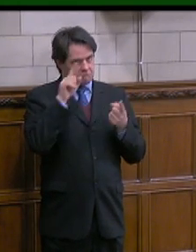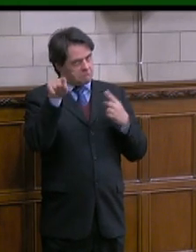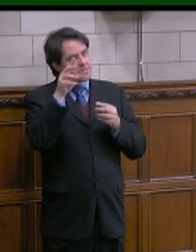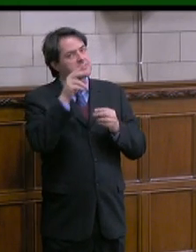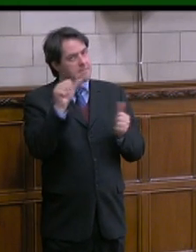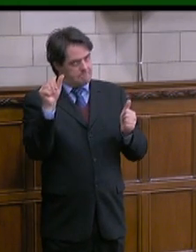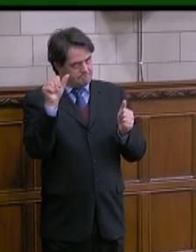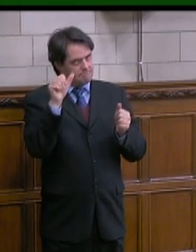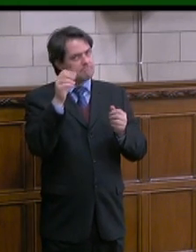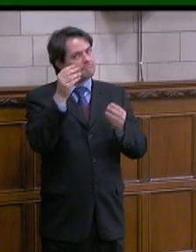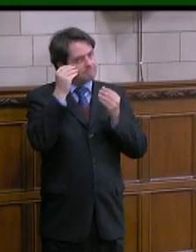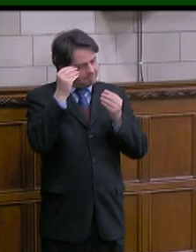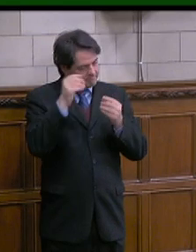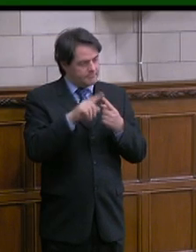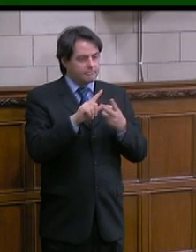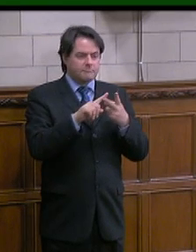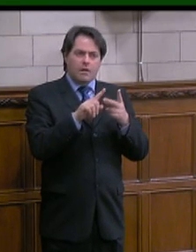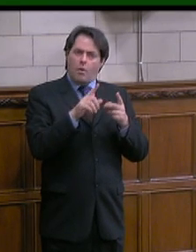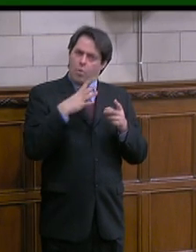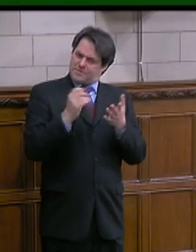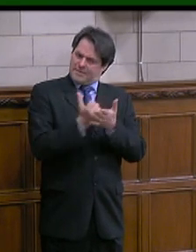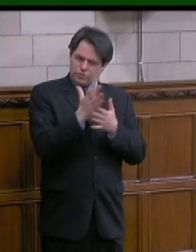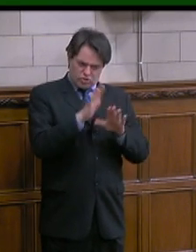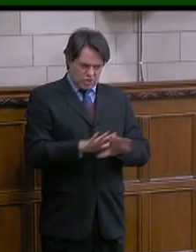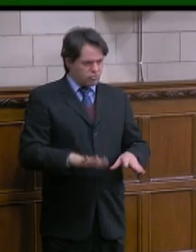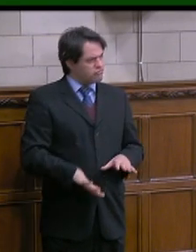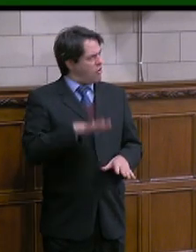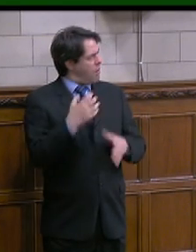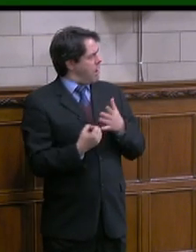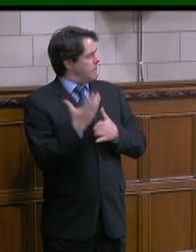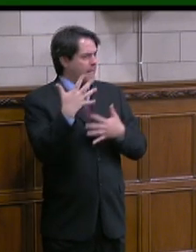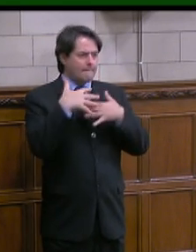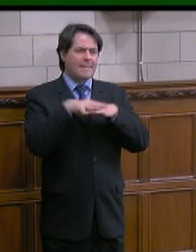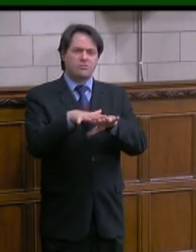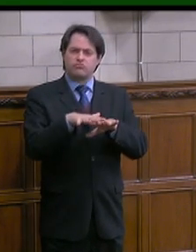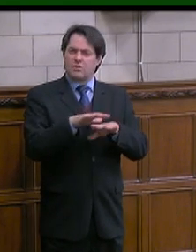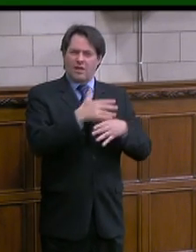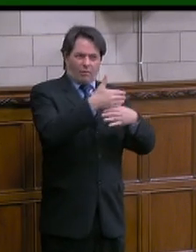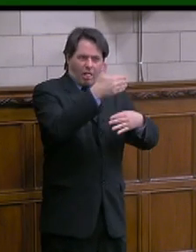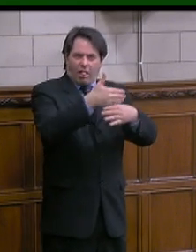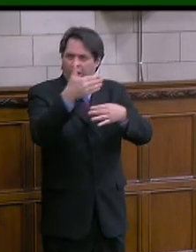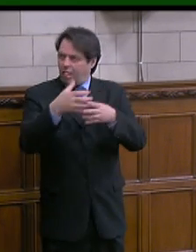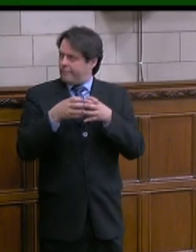We also want to ensure that children can grow up in mainstream education without facing barriers.